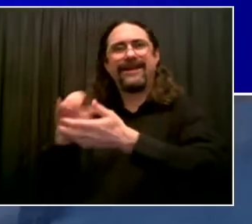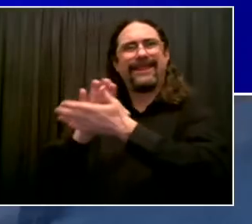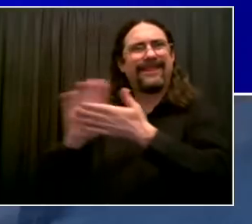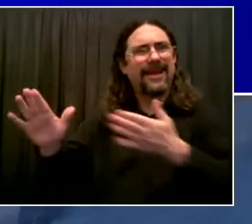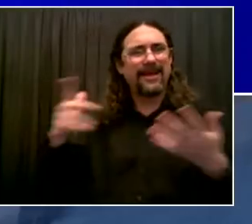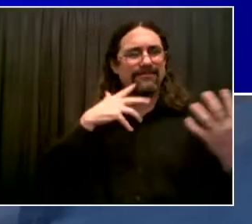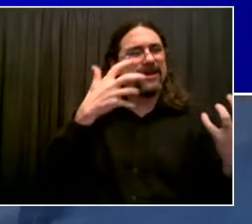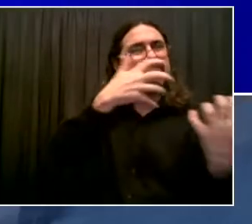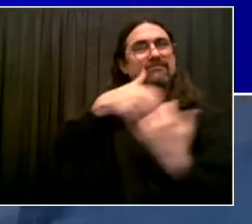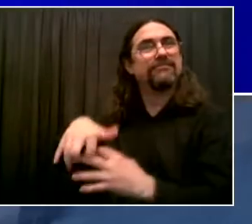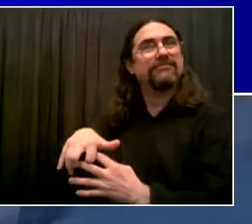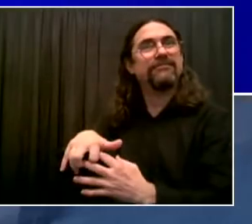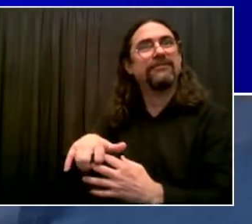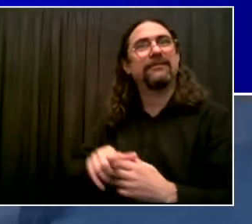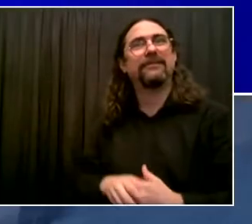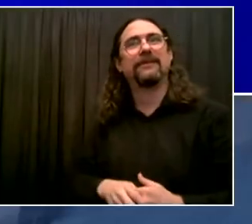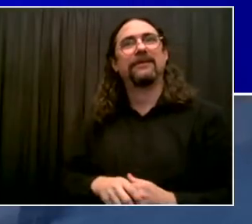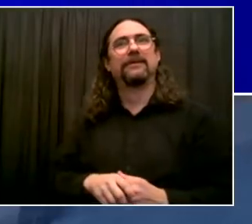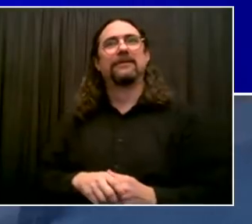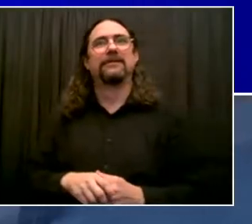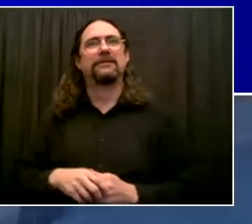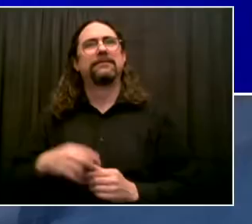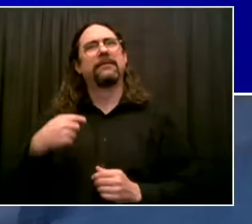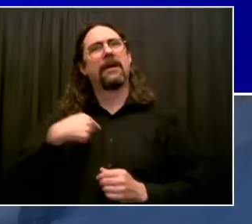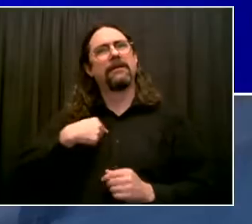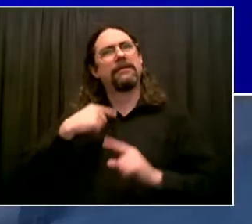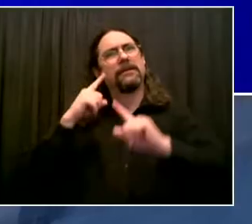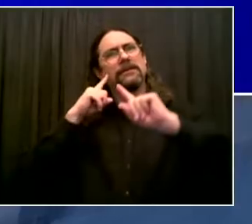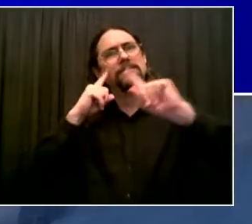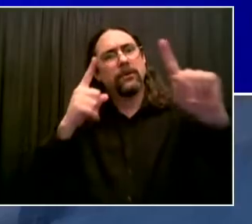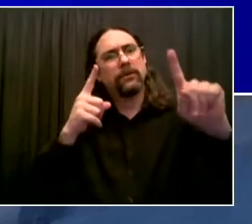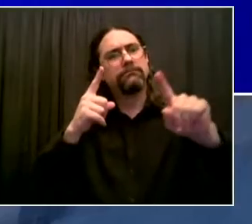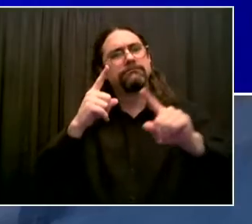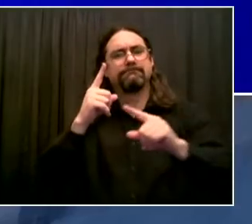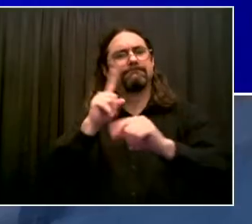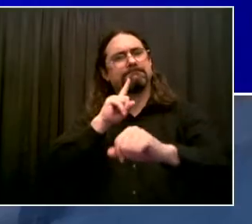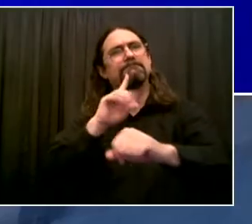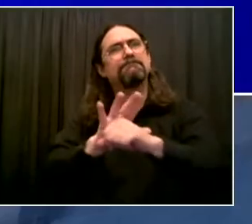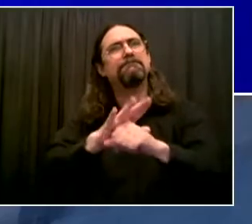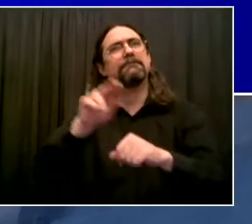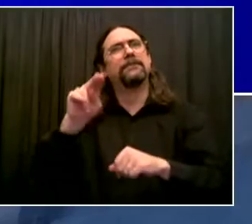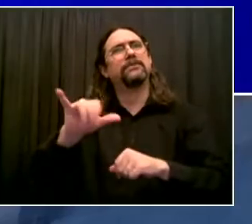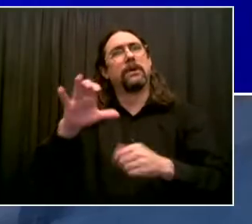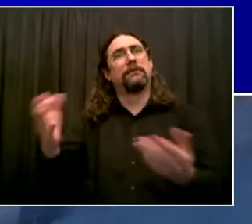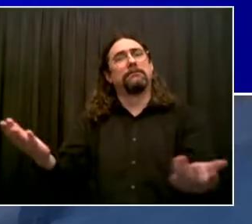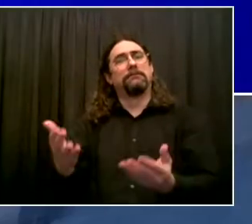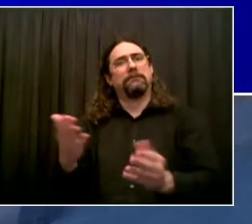GOVERNMENT WILL USE BY 2025 WILL